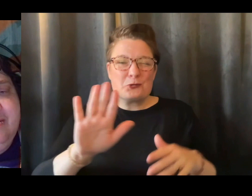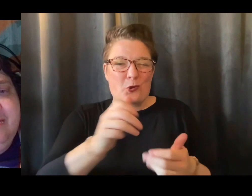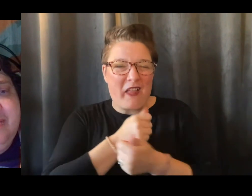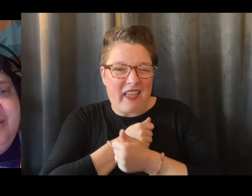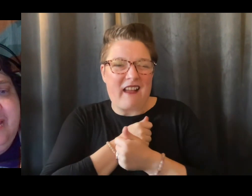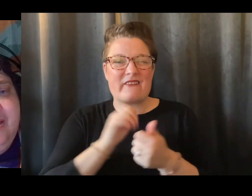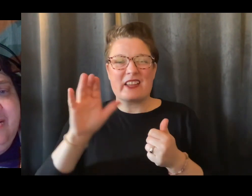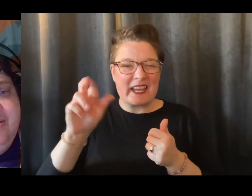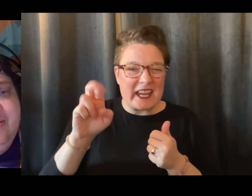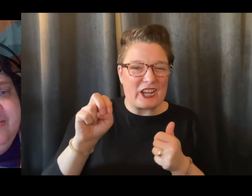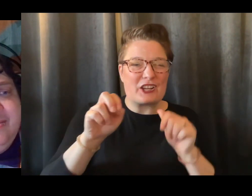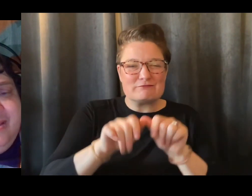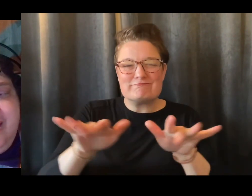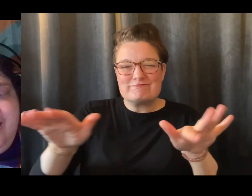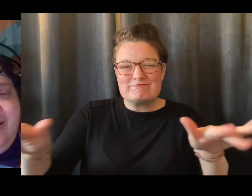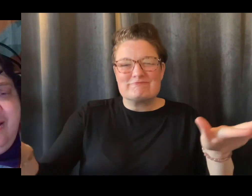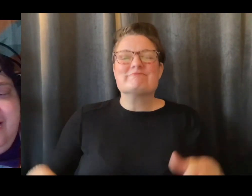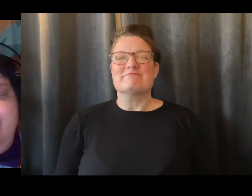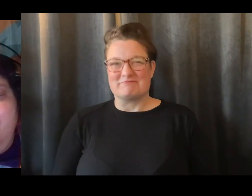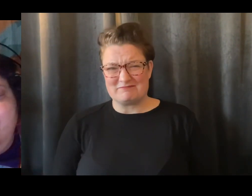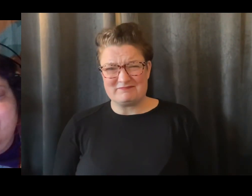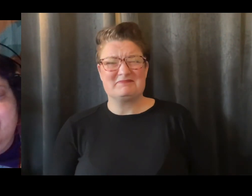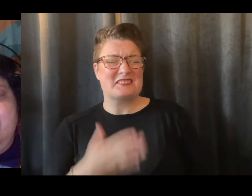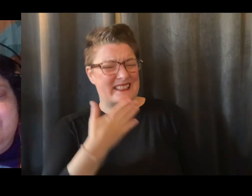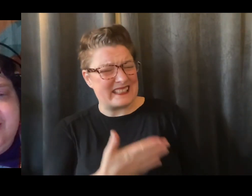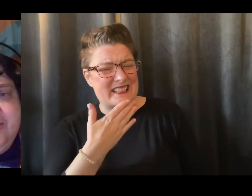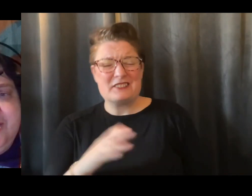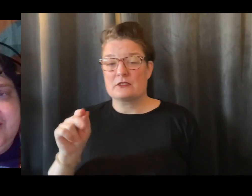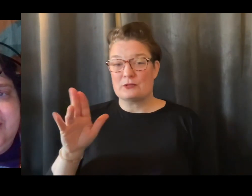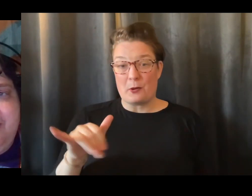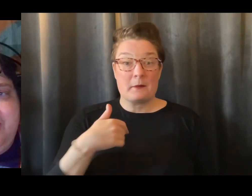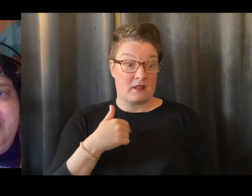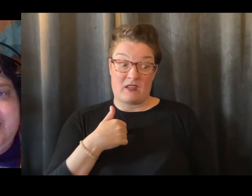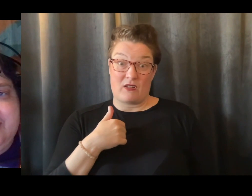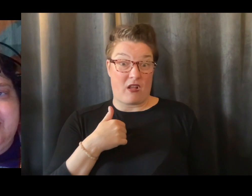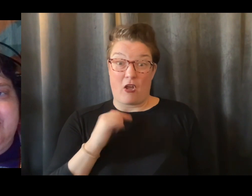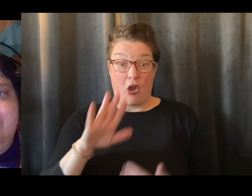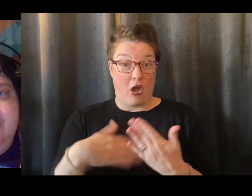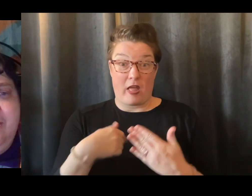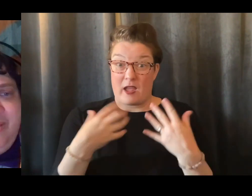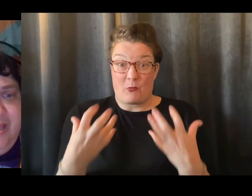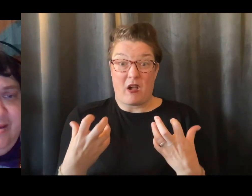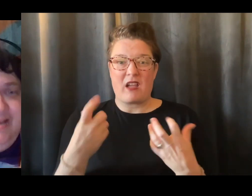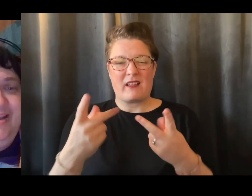All I want is just a place to be, you know, like just having community,